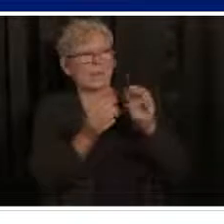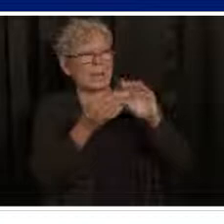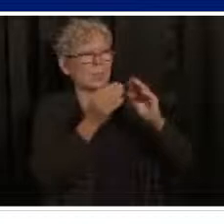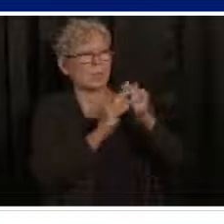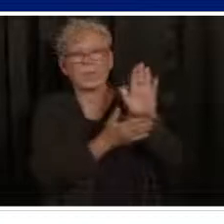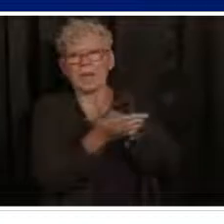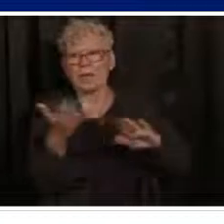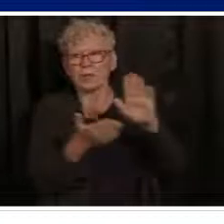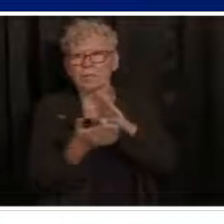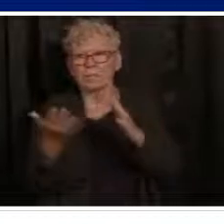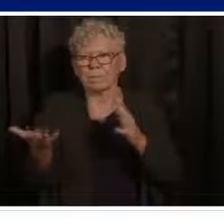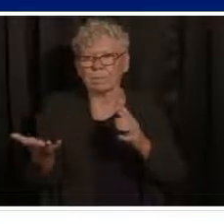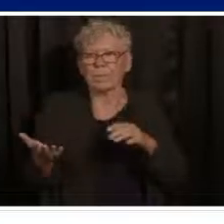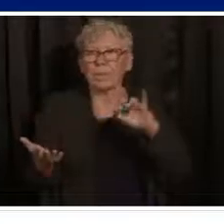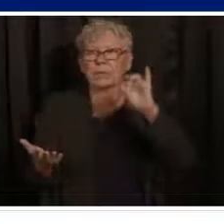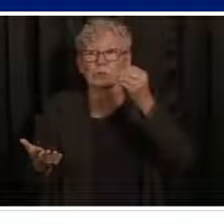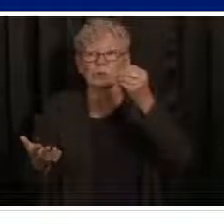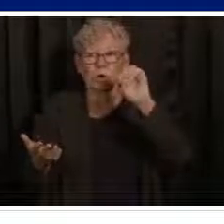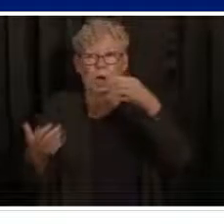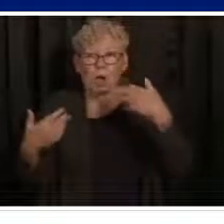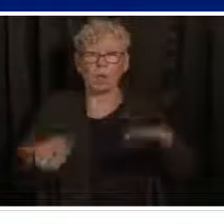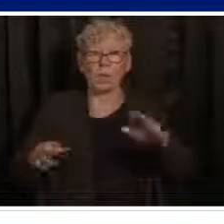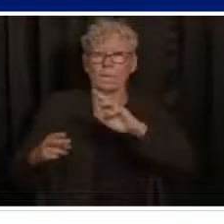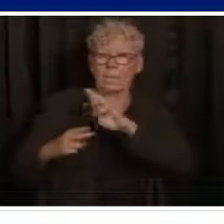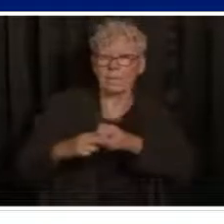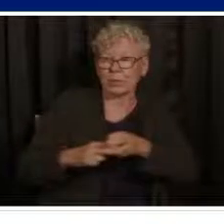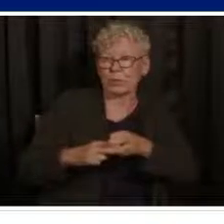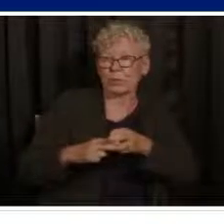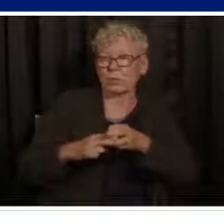mentioned, Sixty-seven students an opportunity to offset the